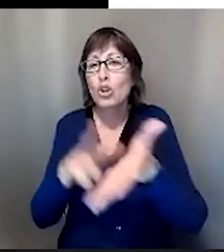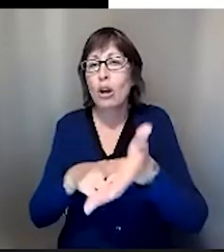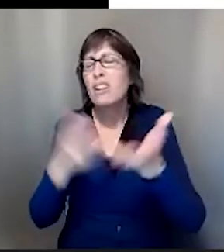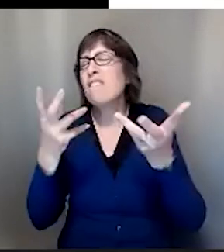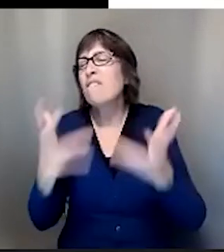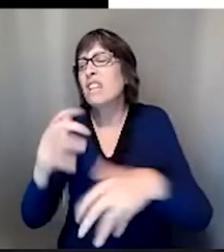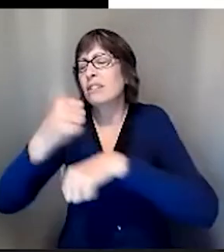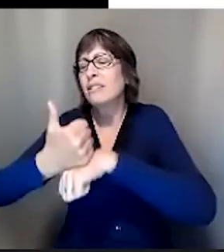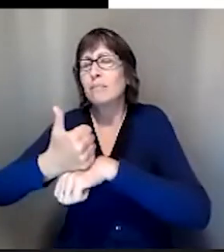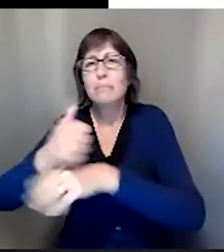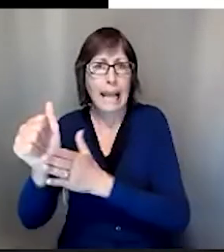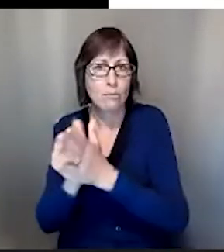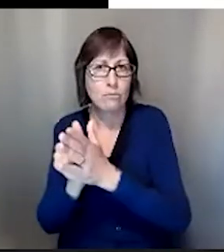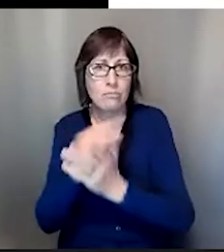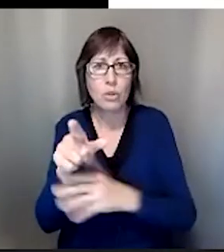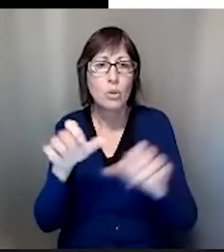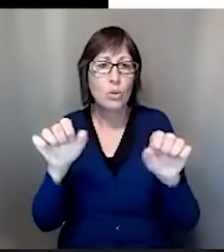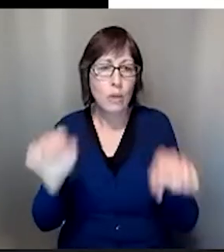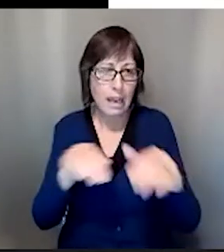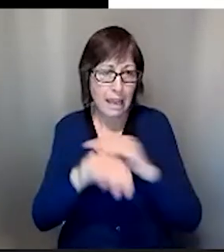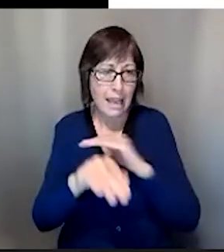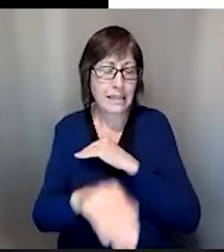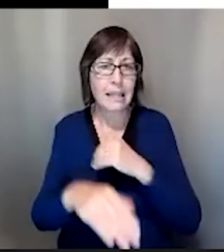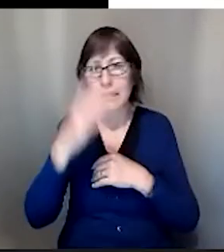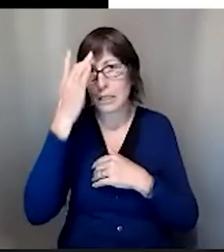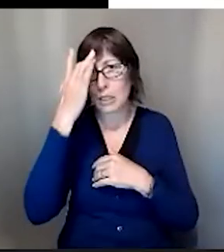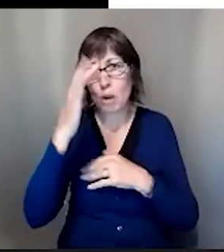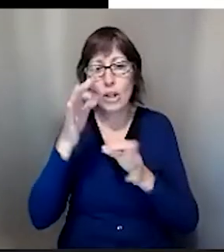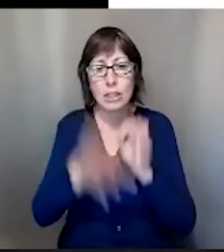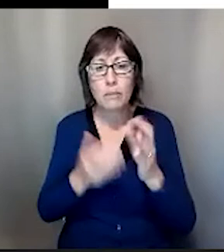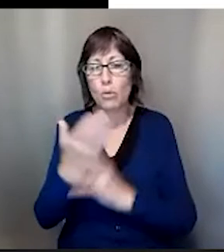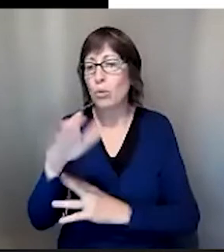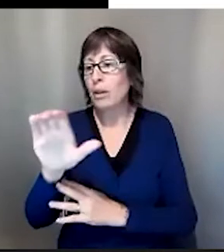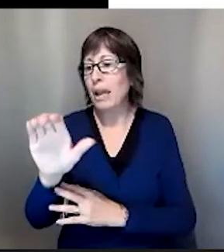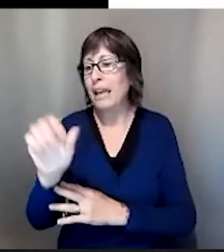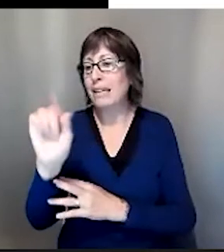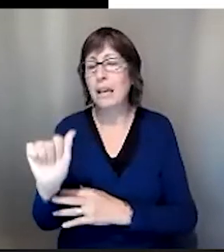account, you can access Smart Simple through the CADA website. You will need to create